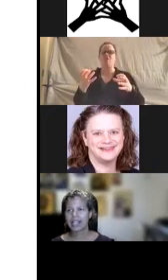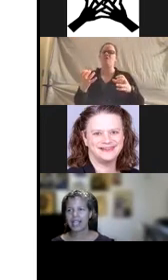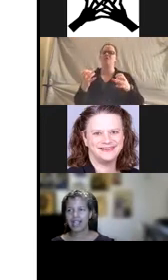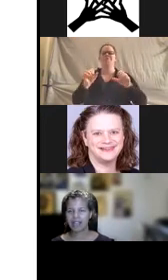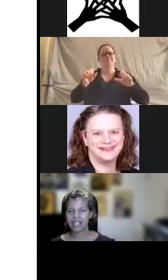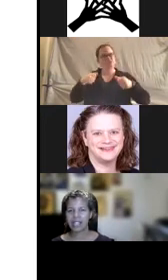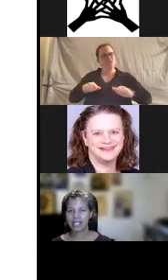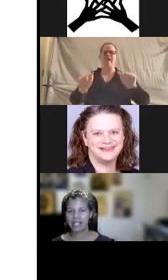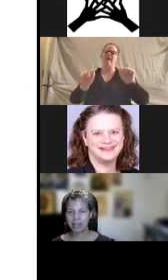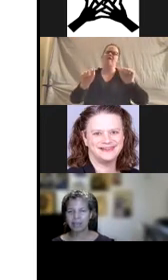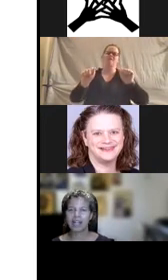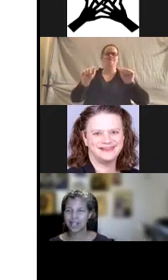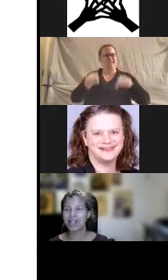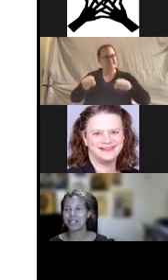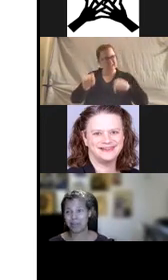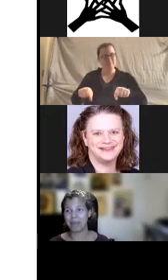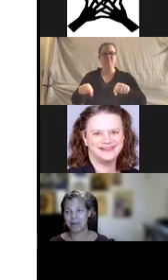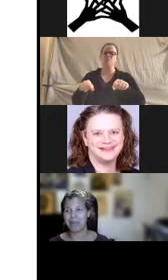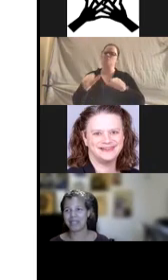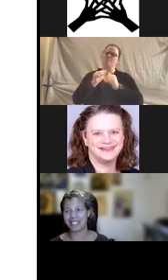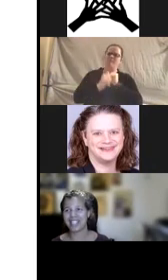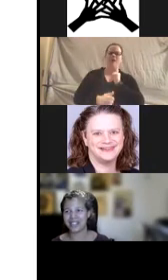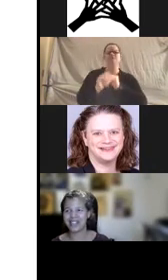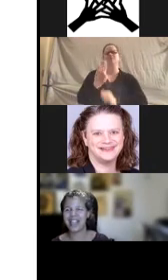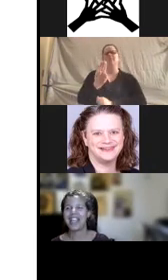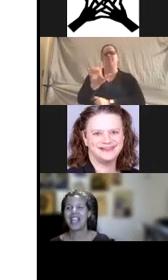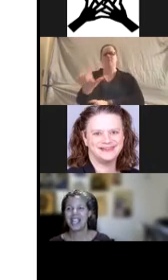And every attempt, and I'll talk a little bit more about this later.